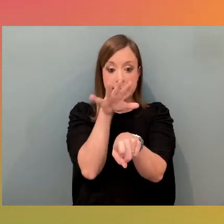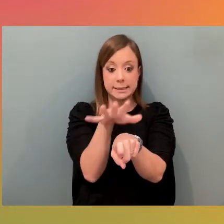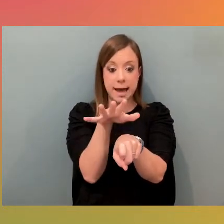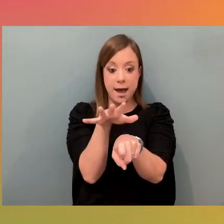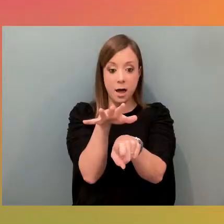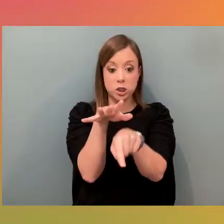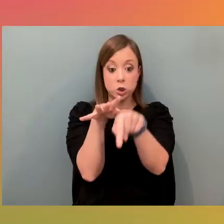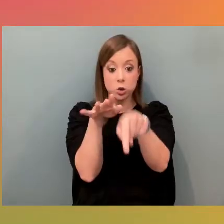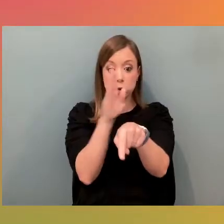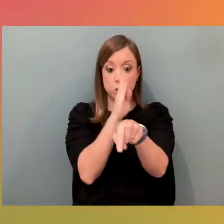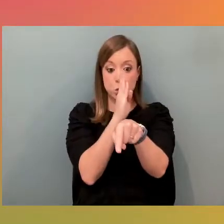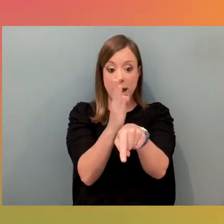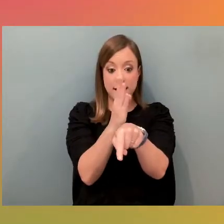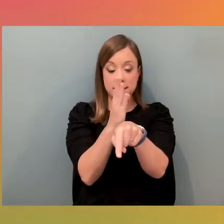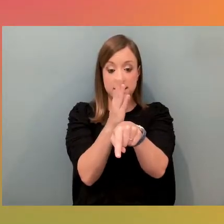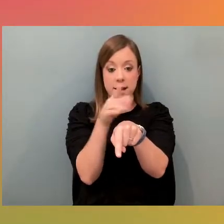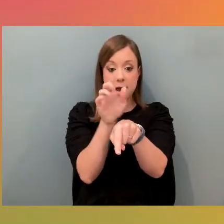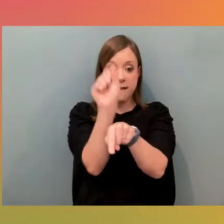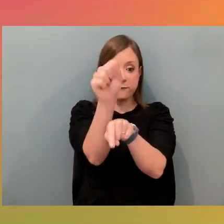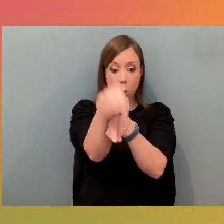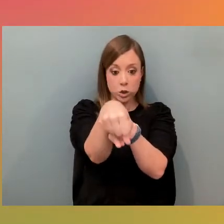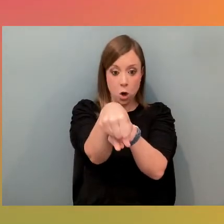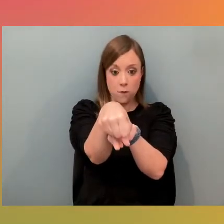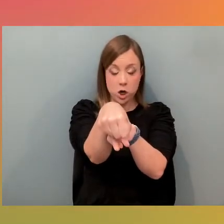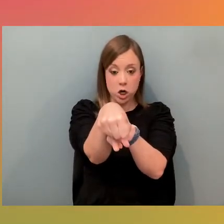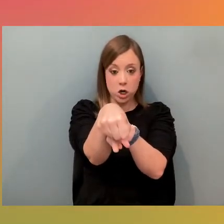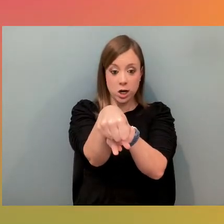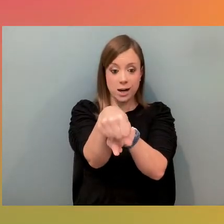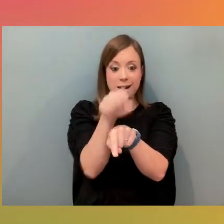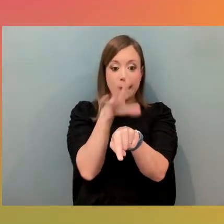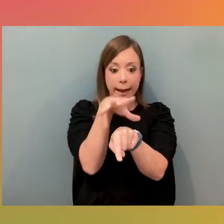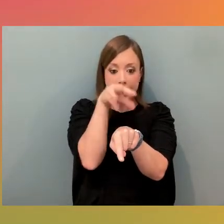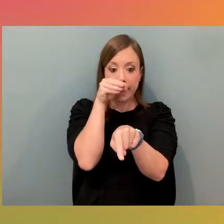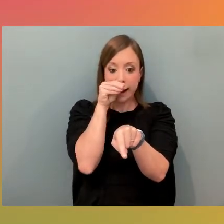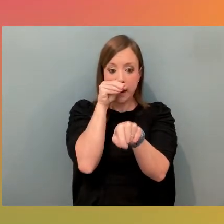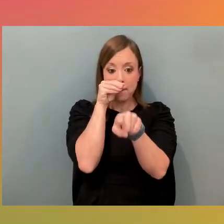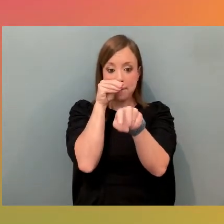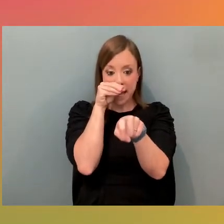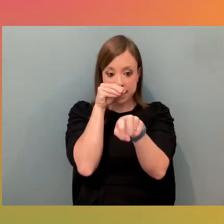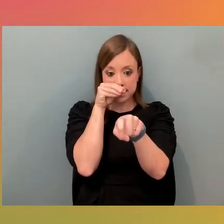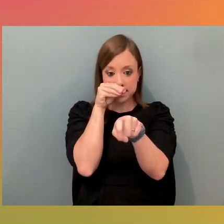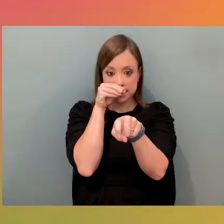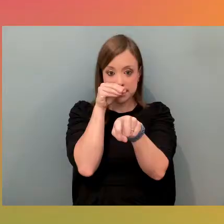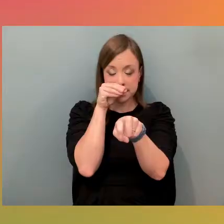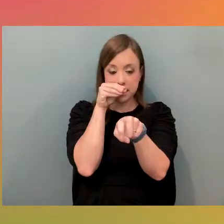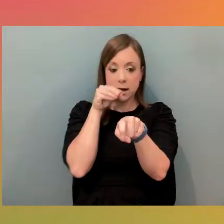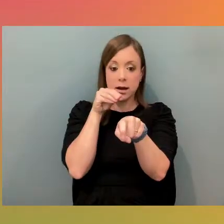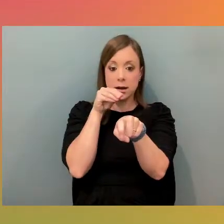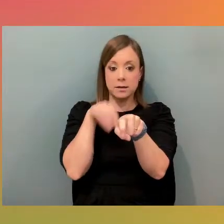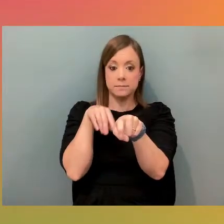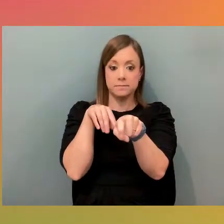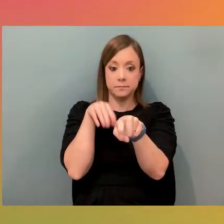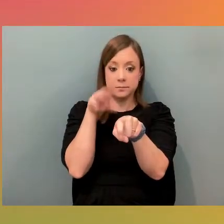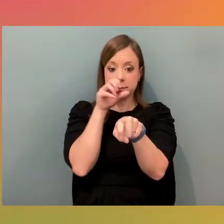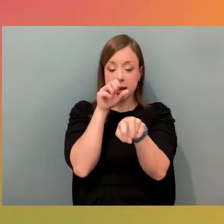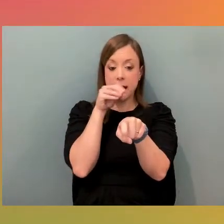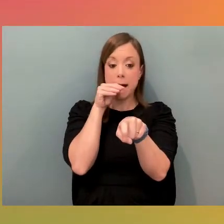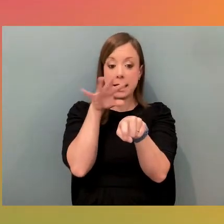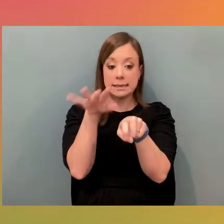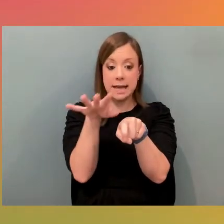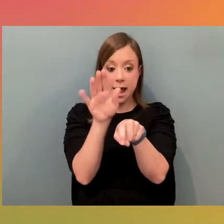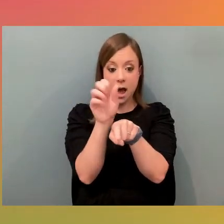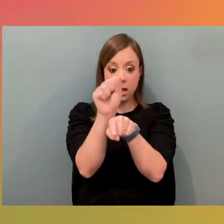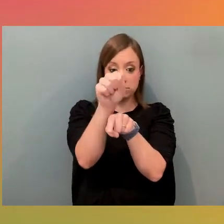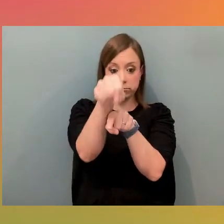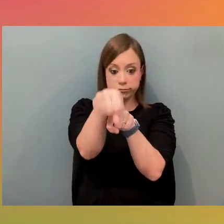BREATH IN, BEND YOUR KNEE.